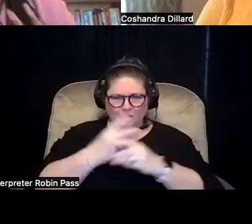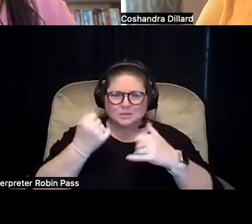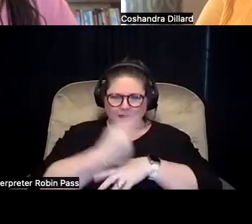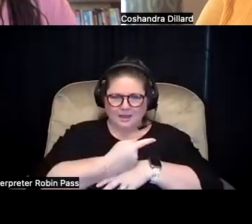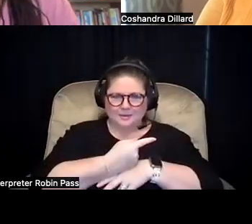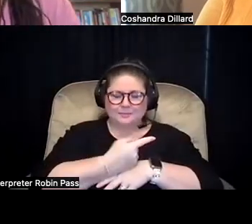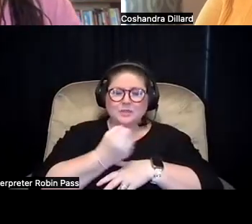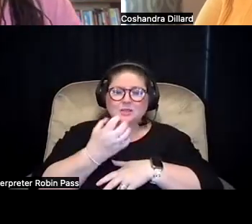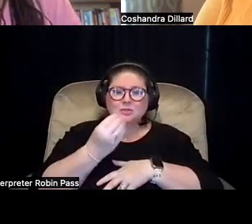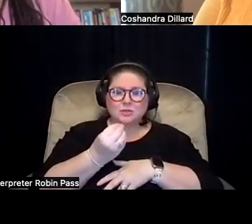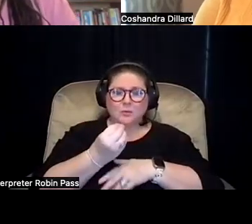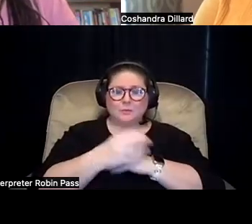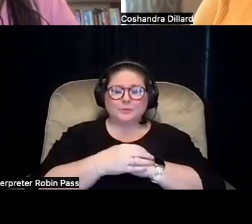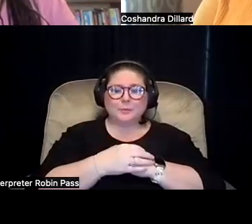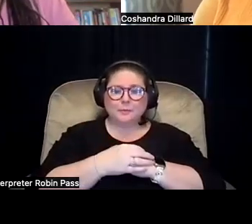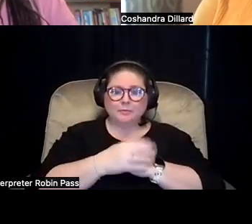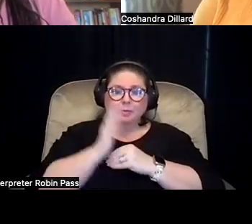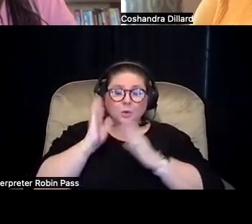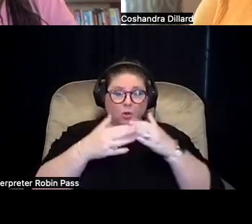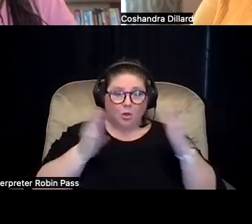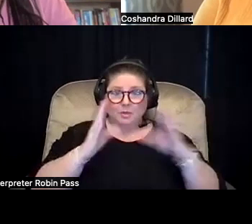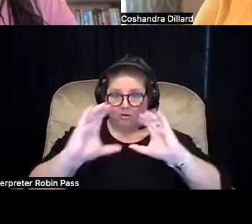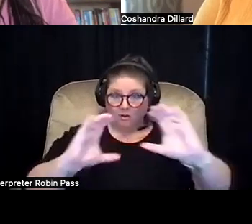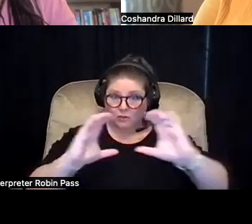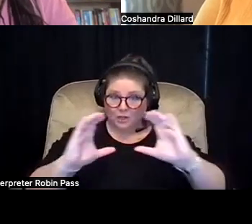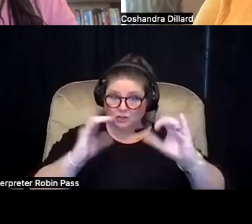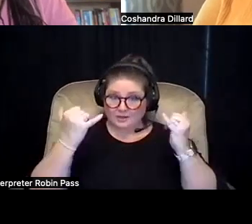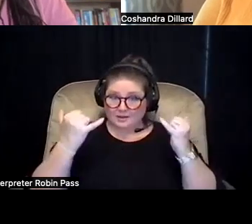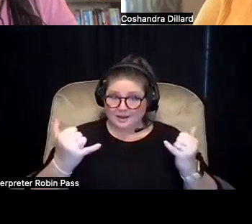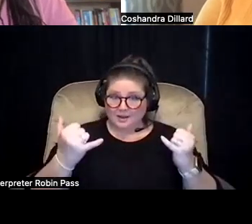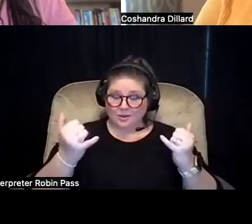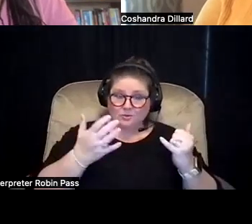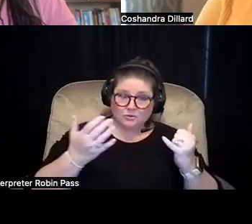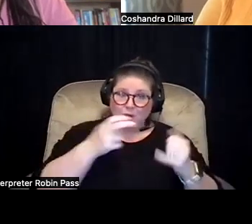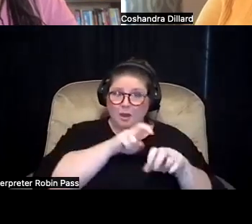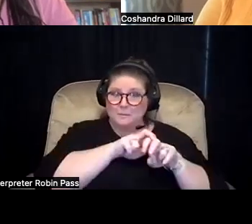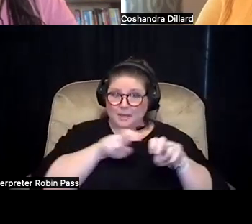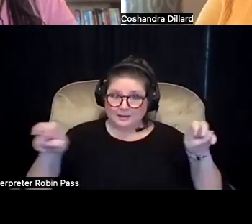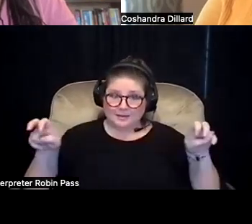that i'm going to open this conversation to our panelists and have them each introduce themselves